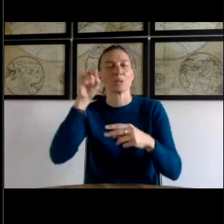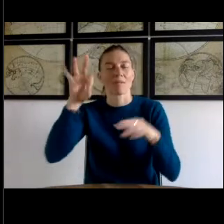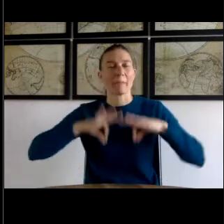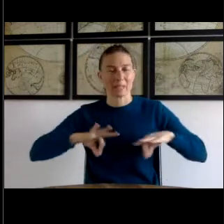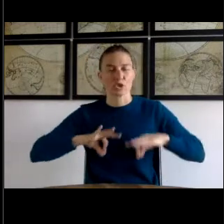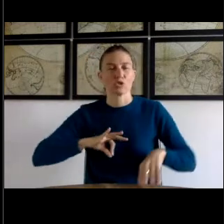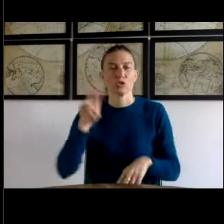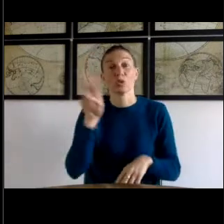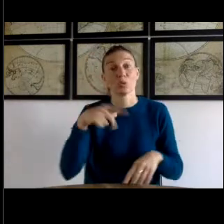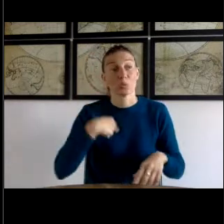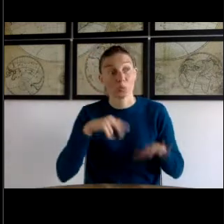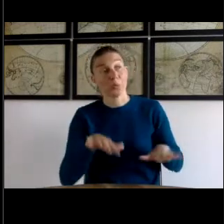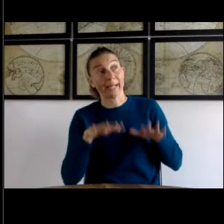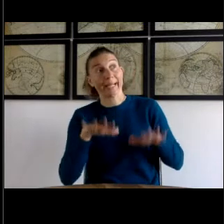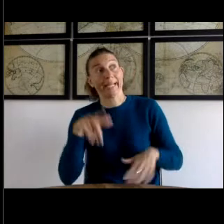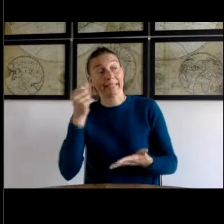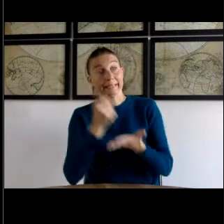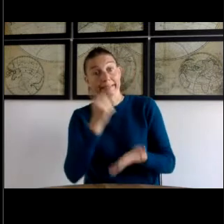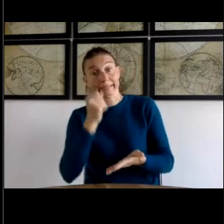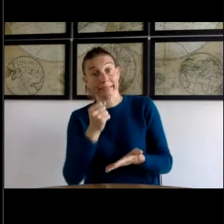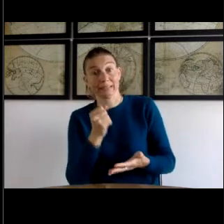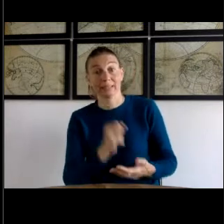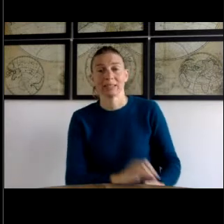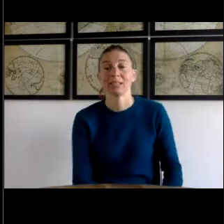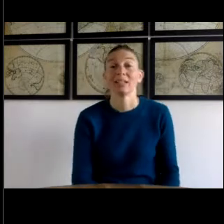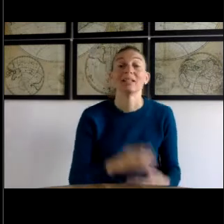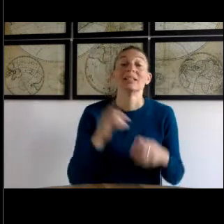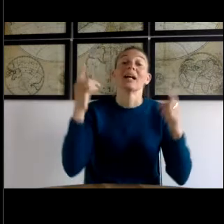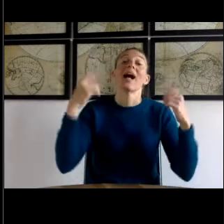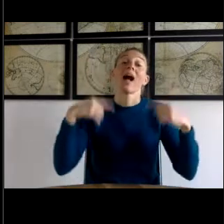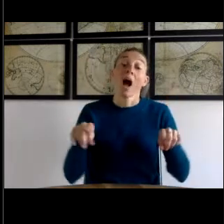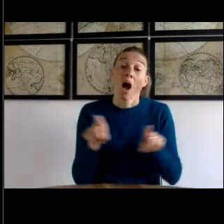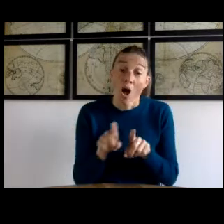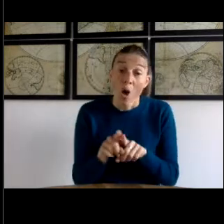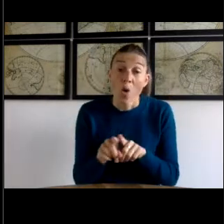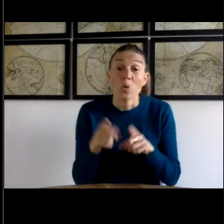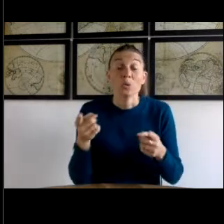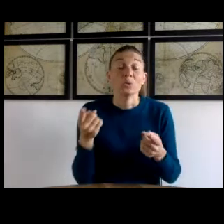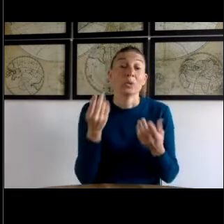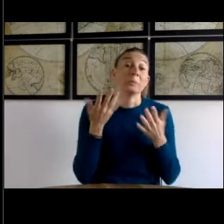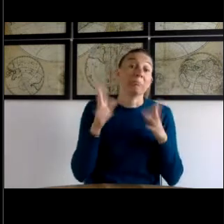There is the question of the project also which has to be decided still.